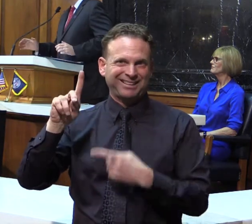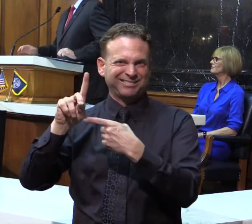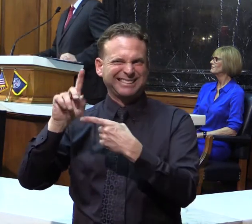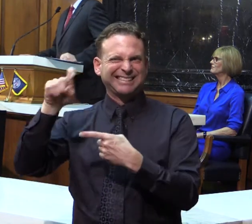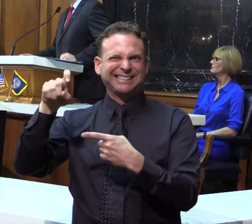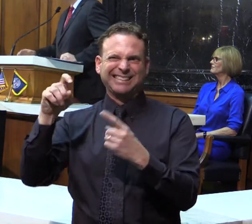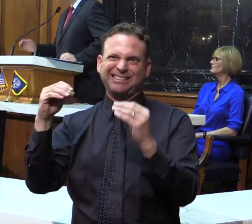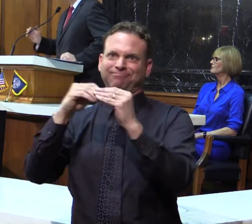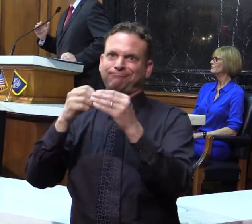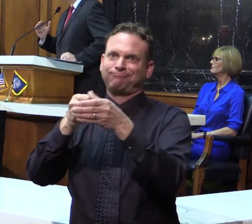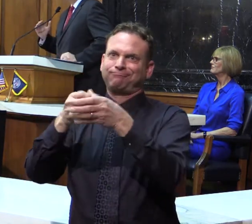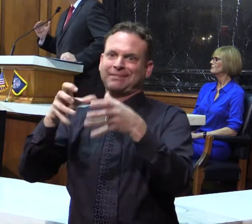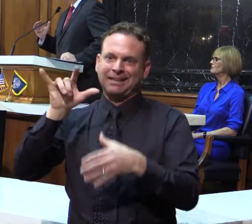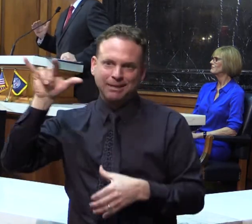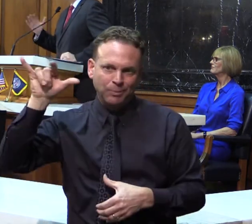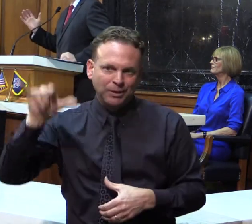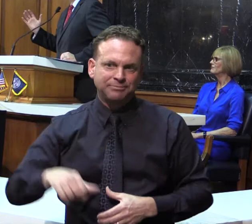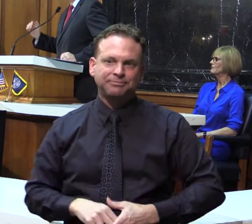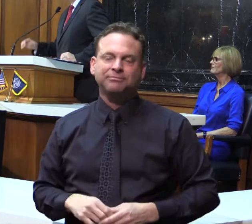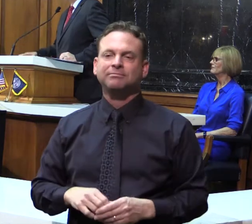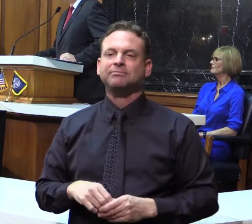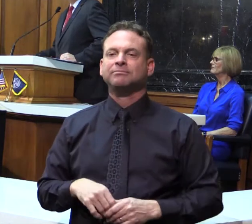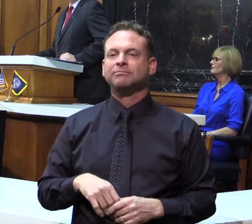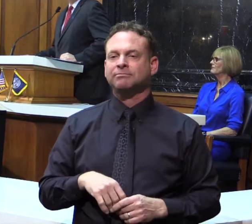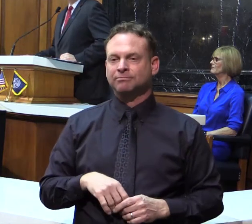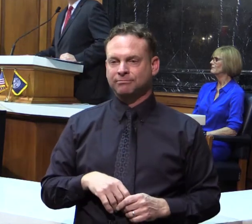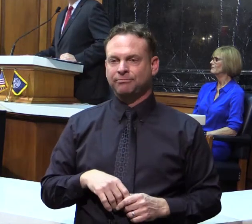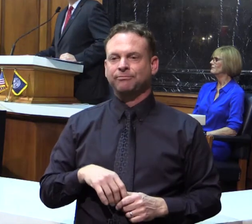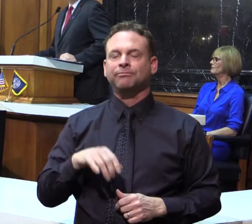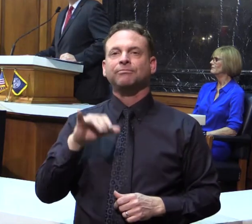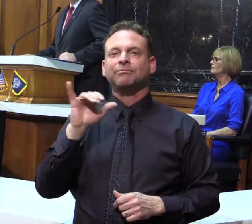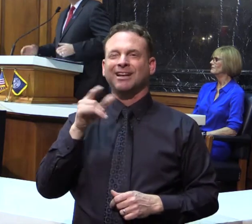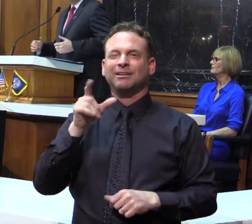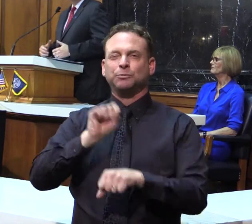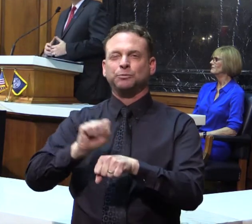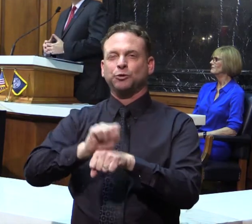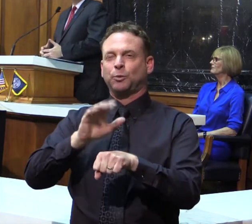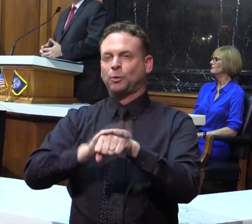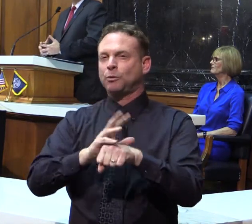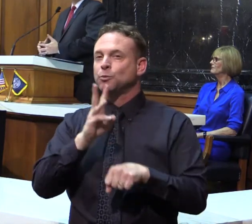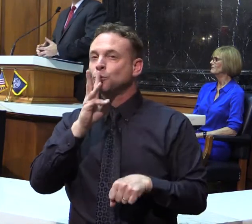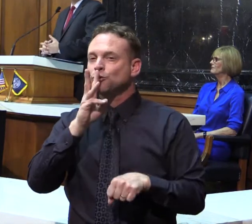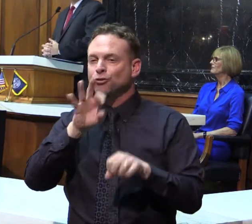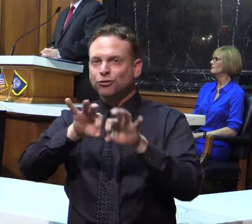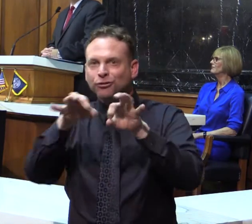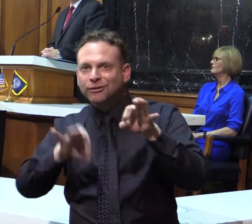State oversight is spread across several agencies, so we’re going to form the Executive Branch